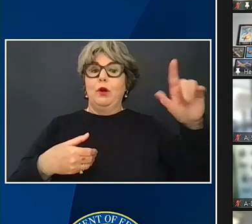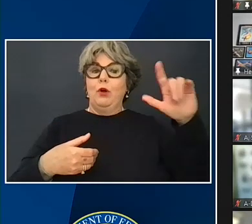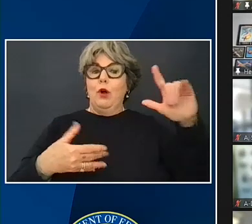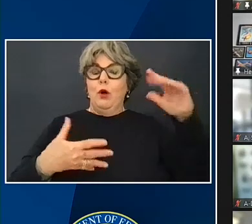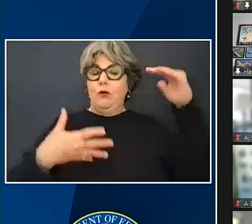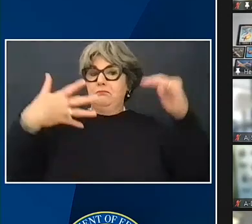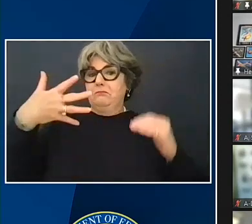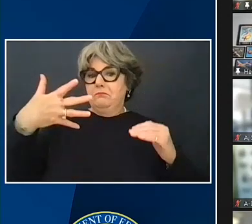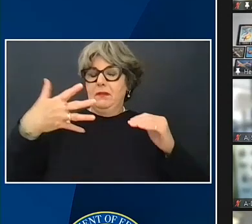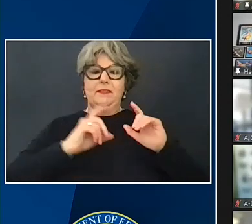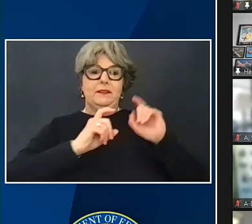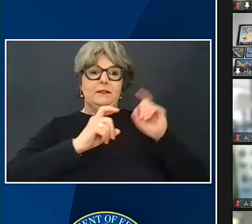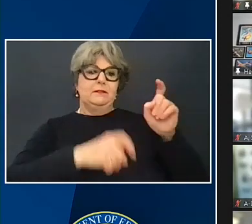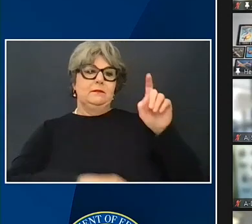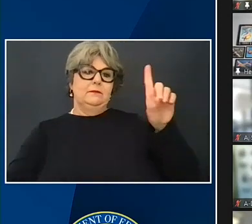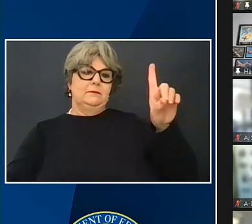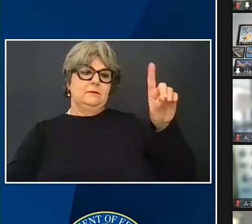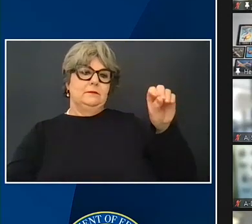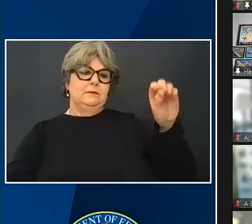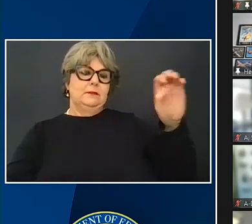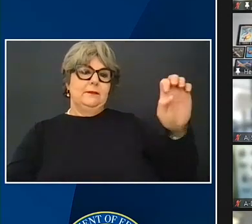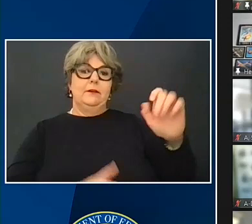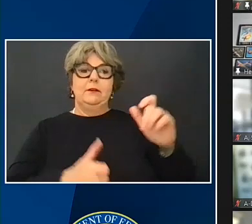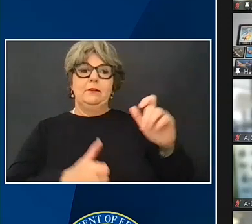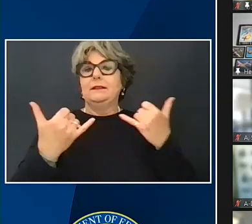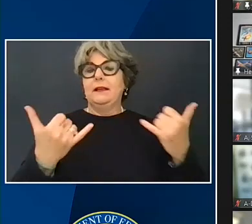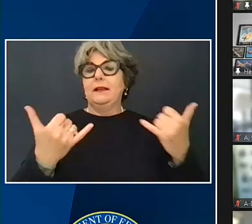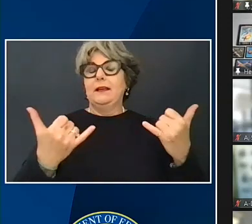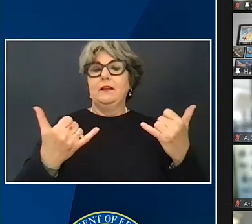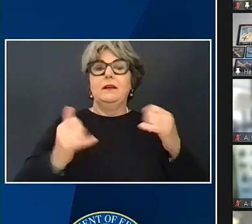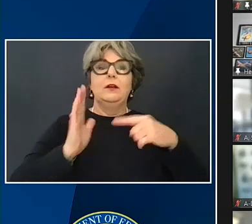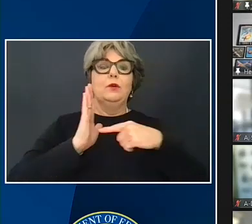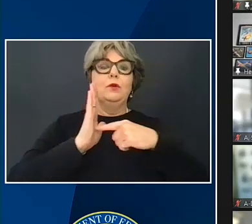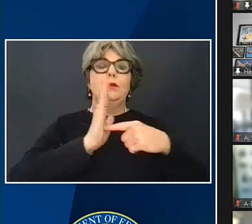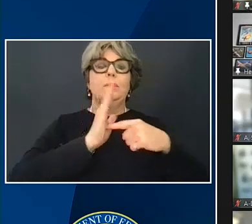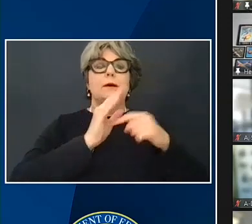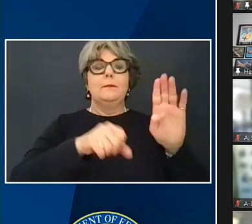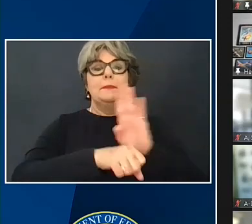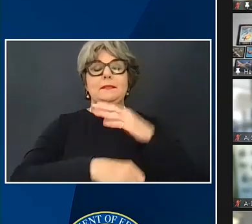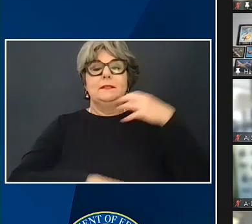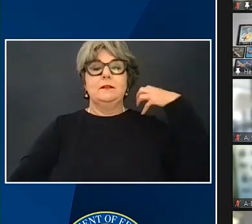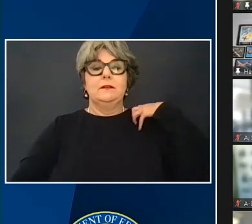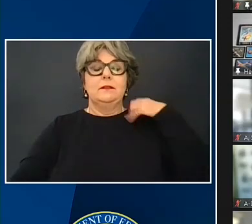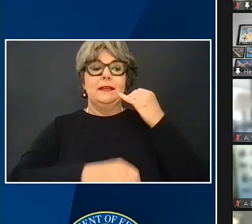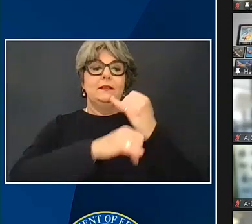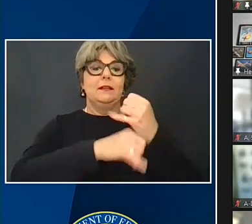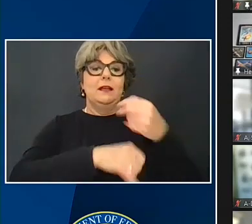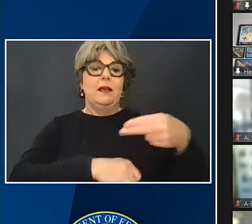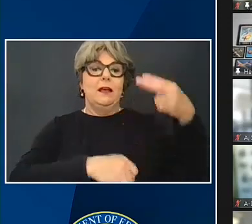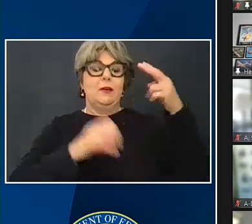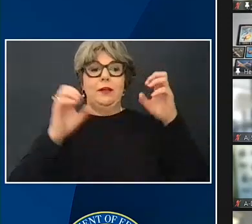So without further ado, representing business officers from institutions of higher education, we are joined by Joe